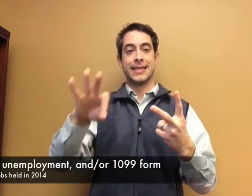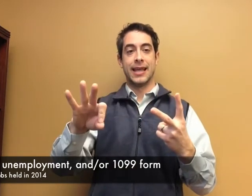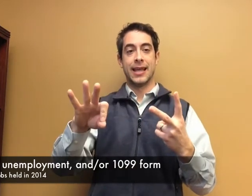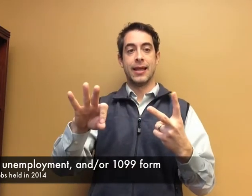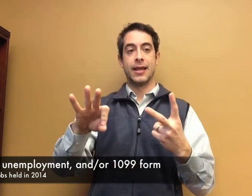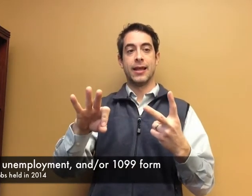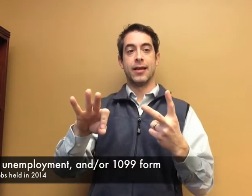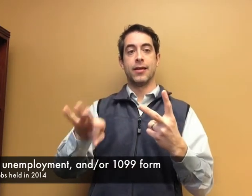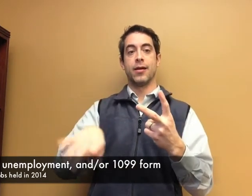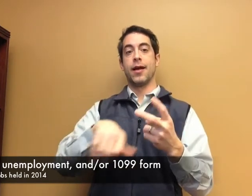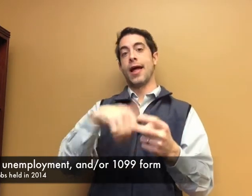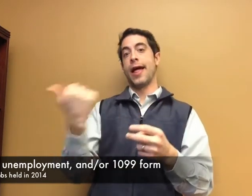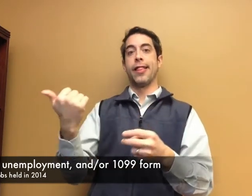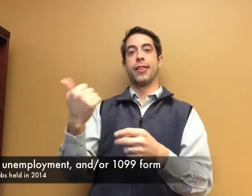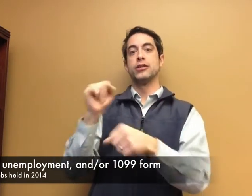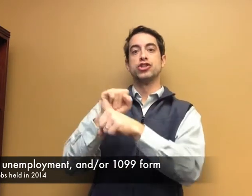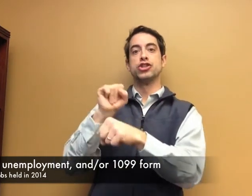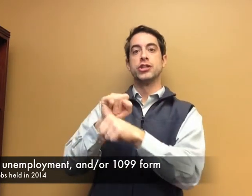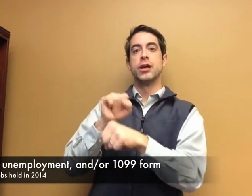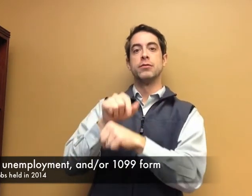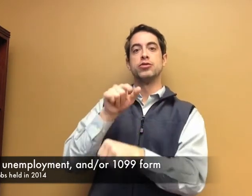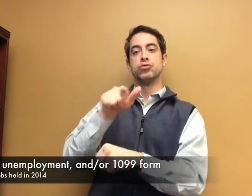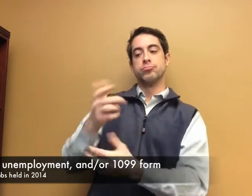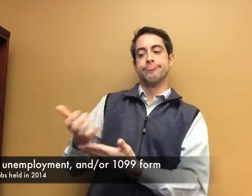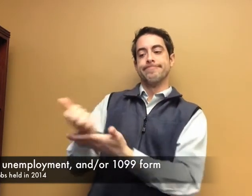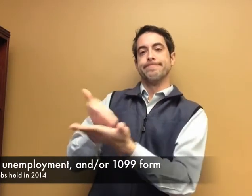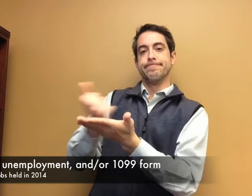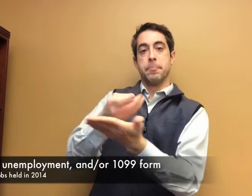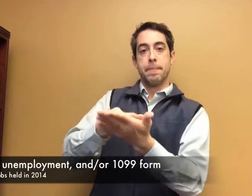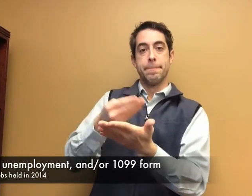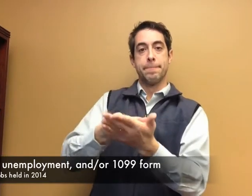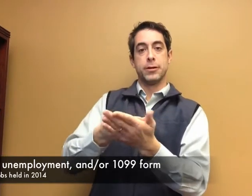for all other jobs performed during 2014.